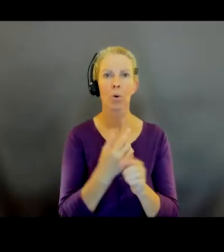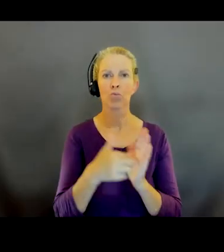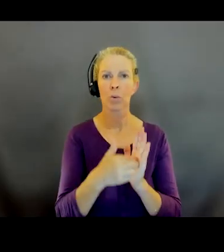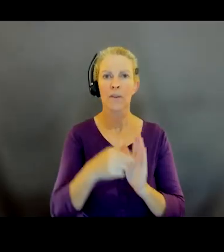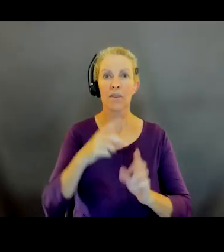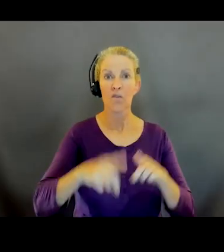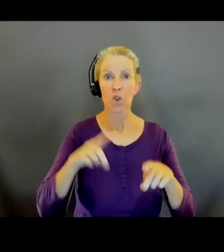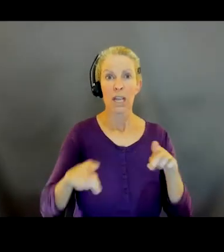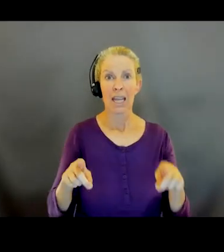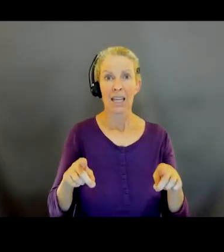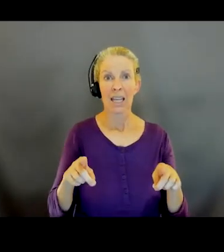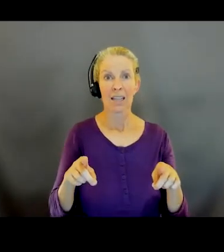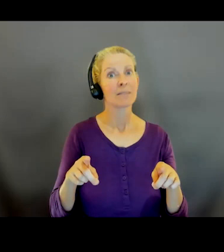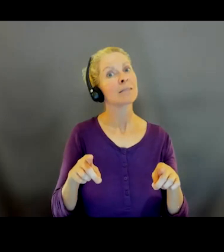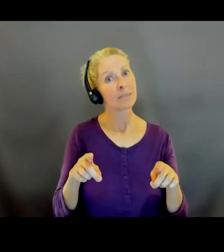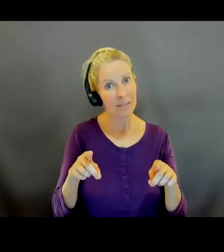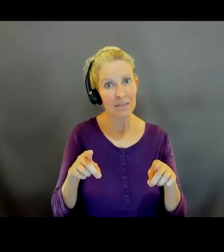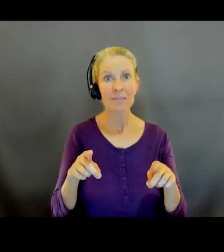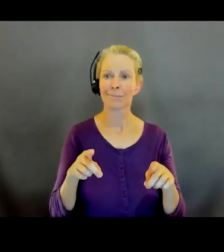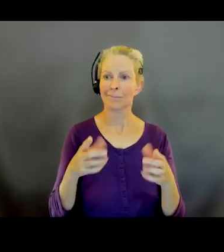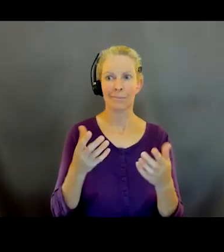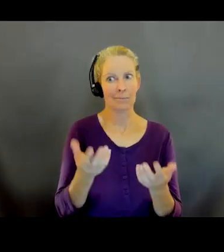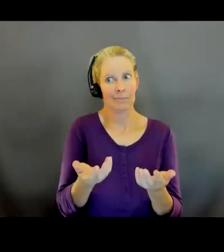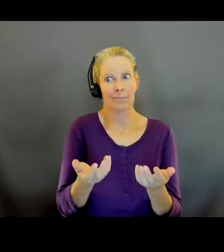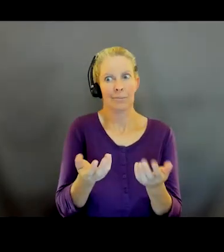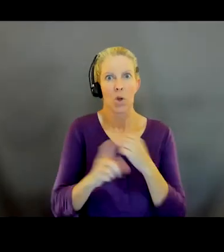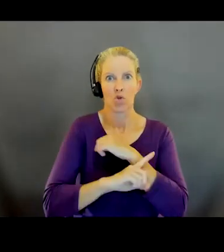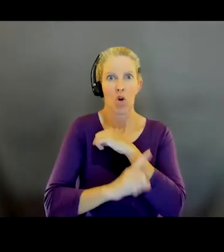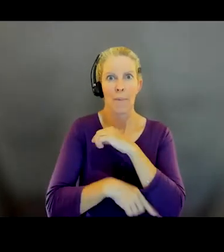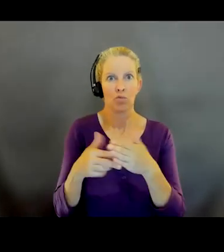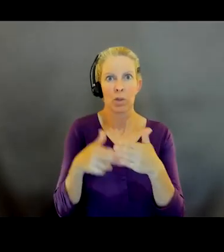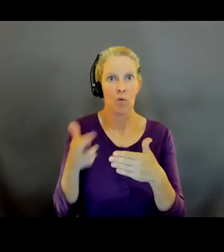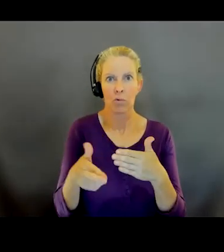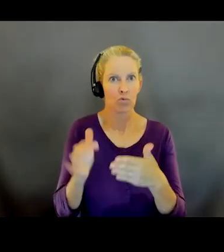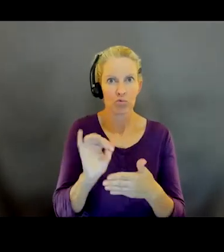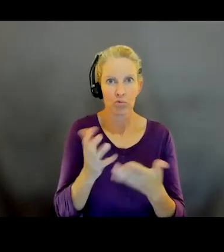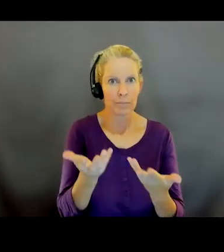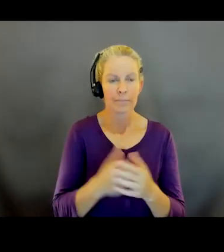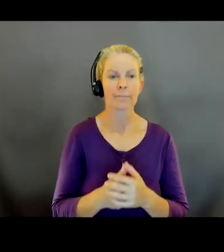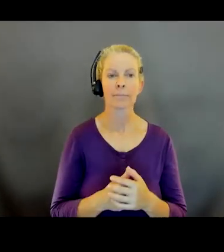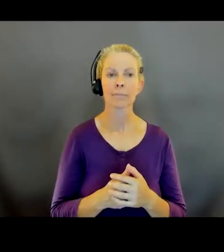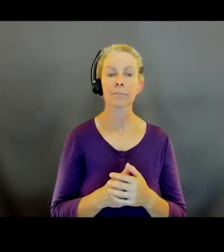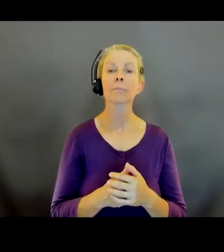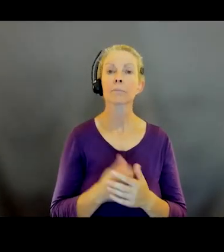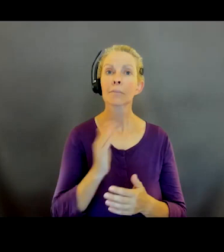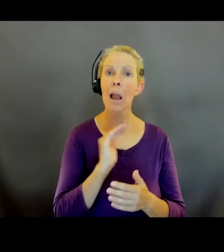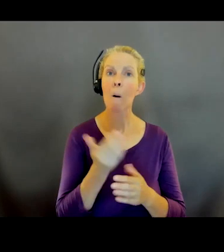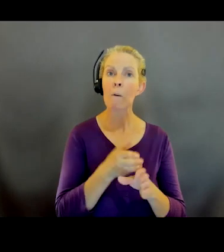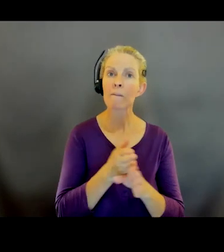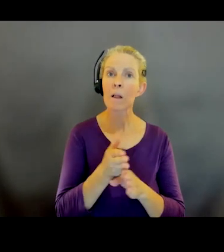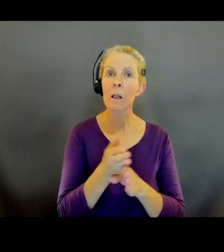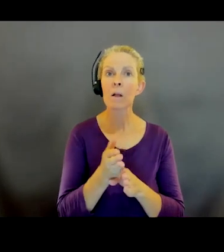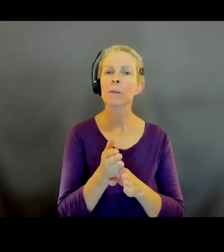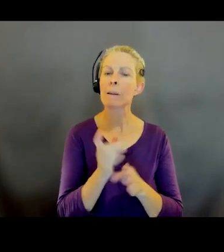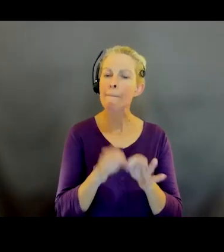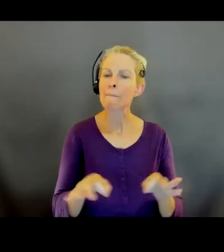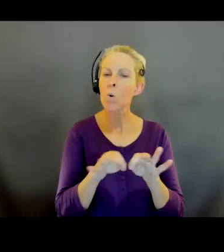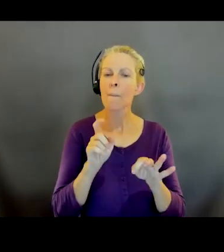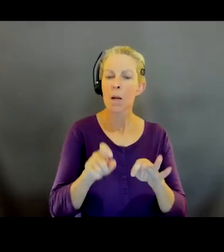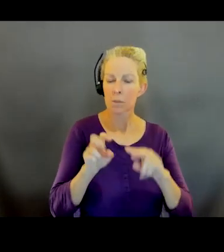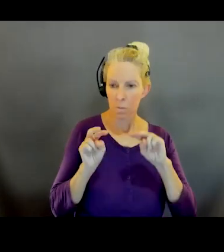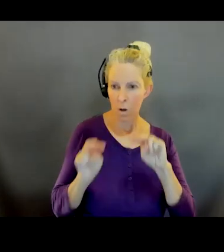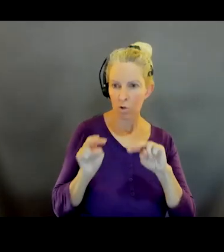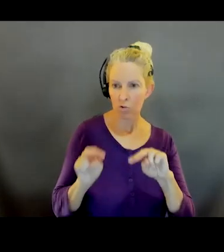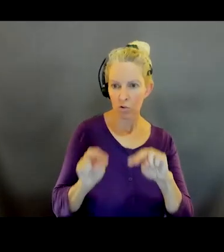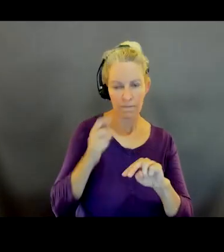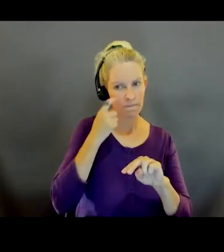you are going to get garbage out. We, as an industry, have to watch this, and in my opinion,